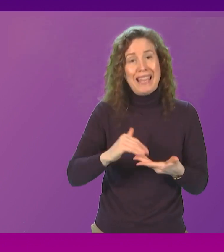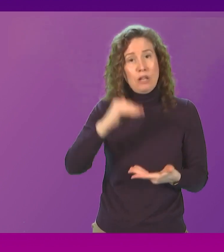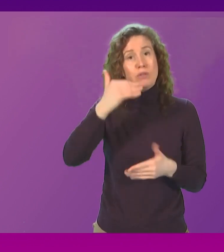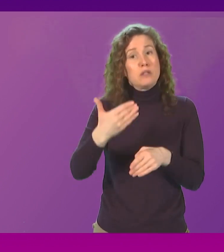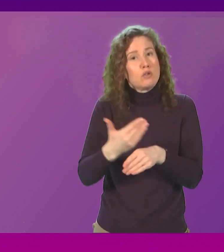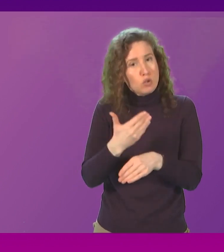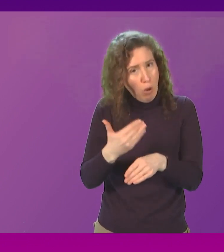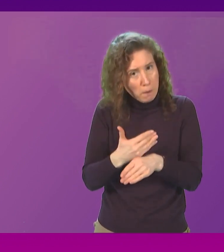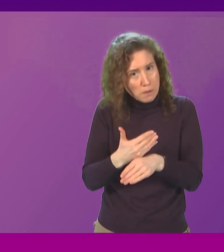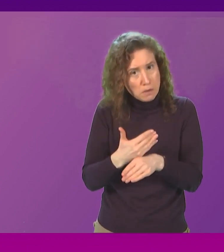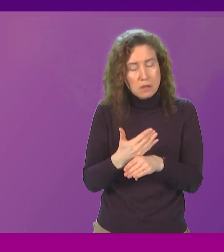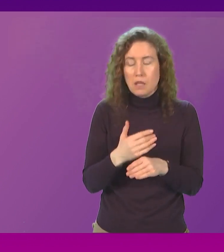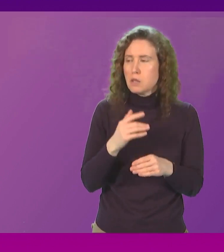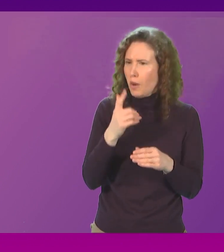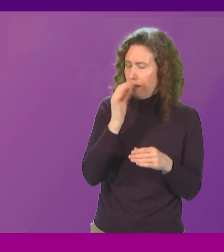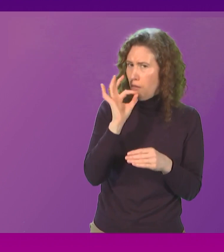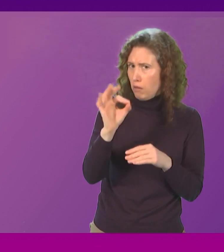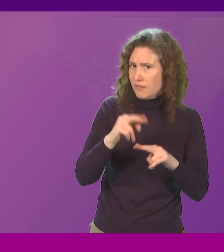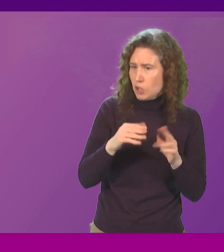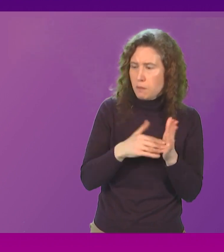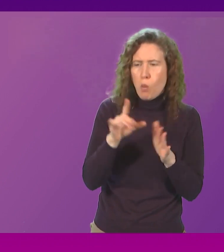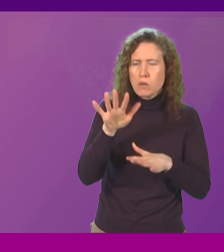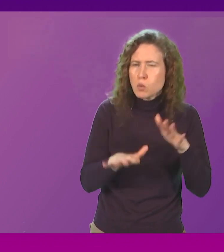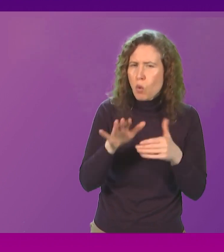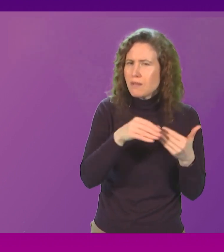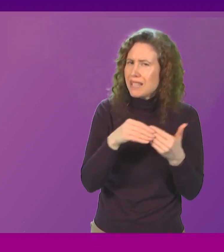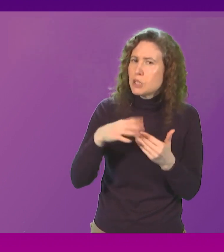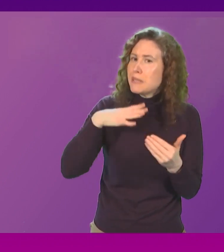Can the First Minister say what kind of leadership we need from the Scottish Government to ensure